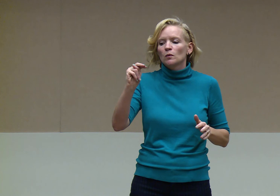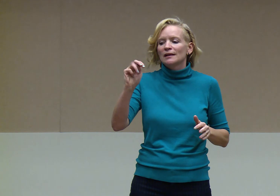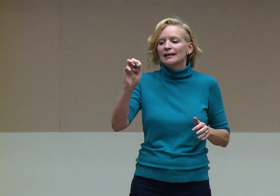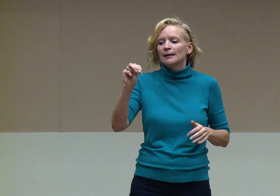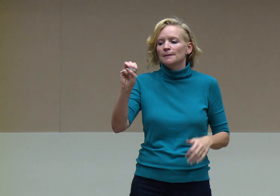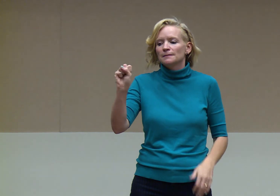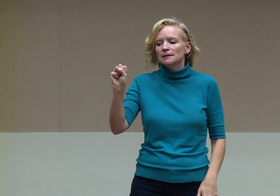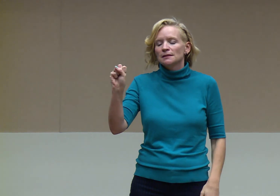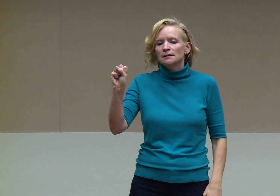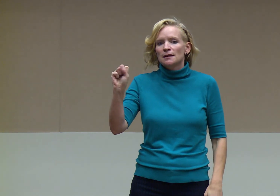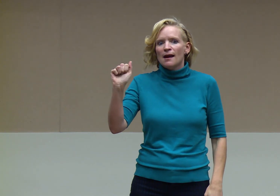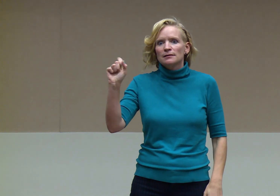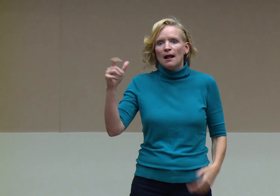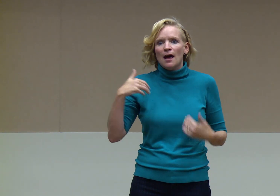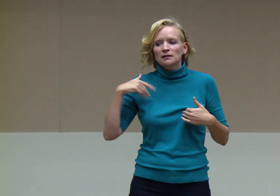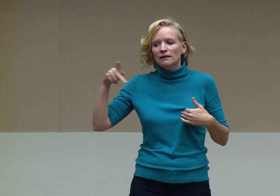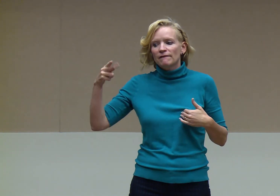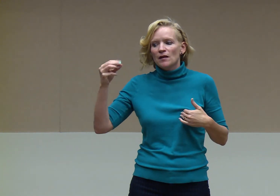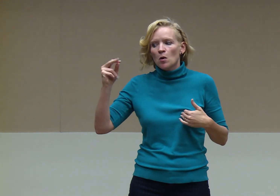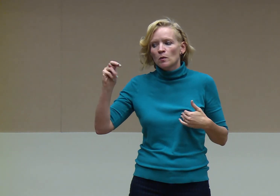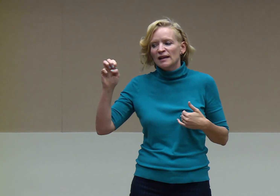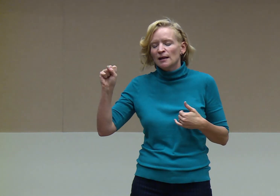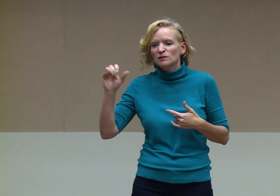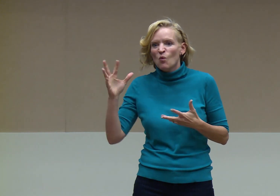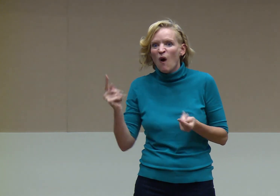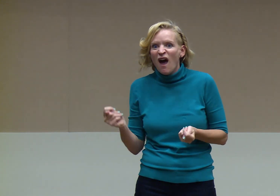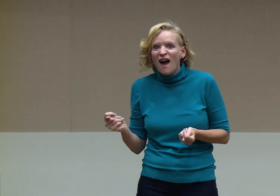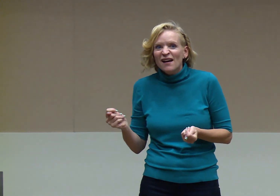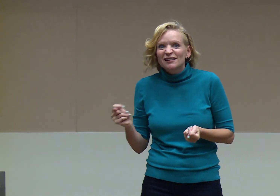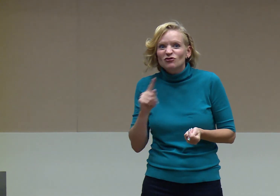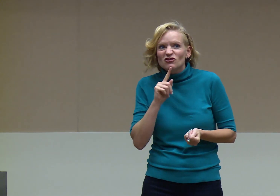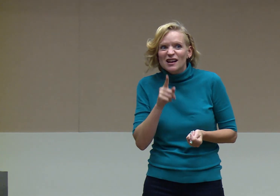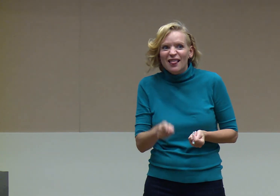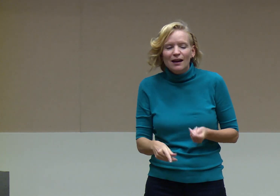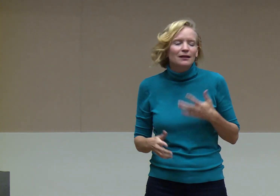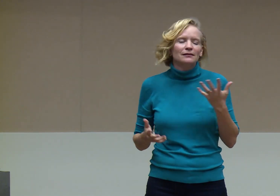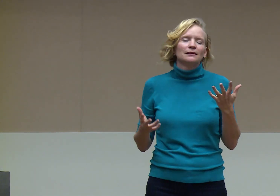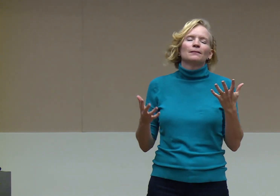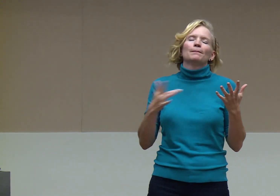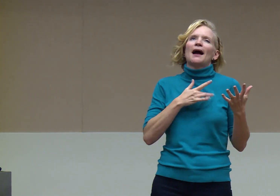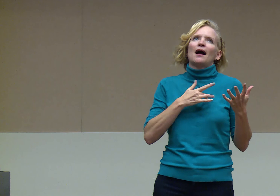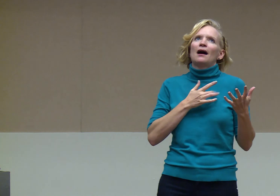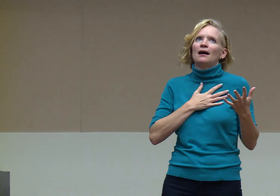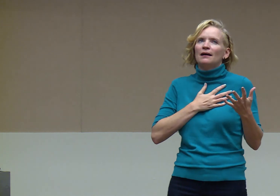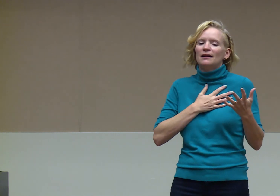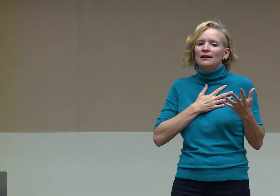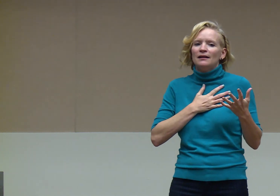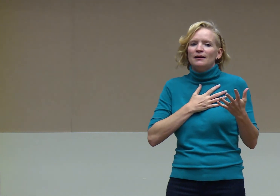A simple example is phonemes. ASL has phonemes, and, wow,